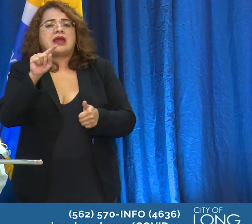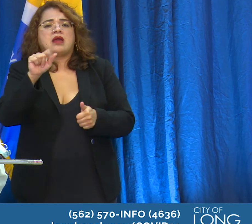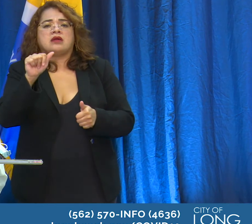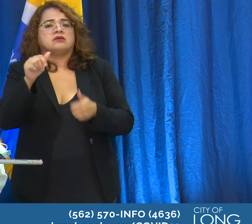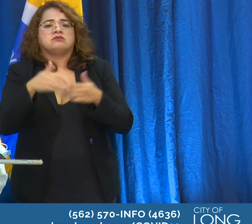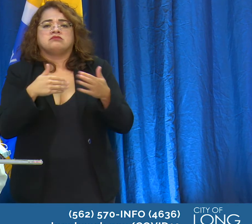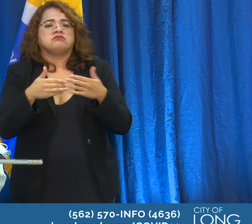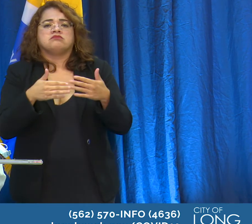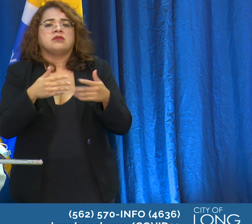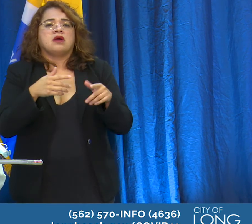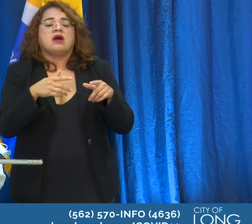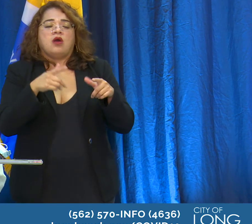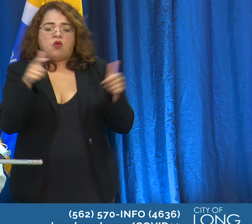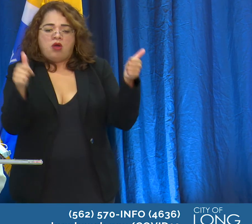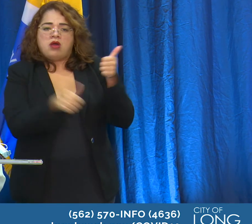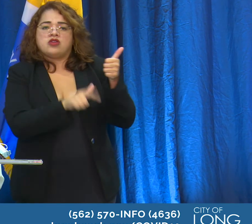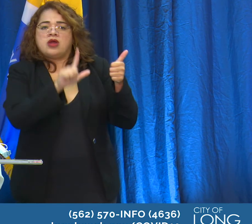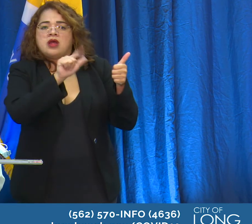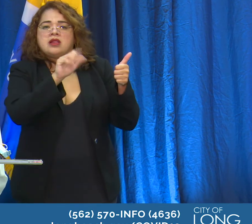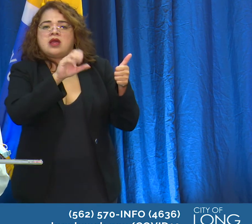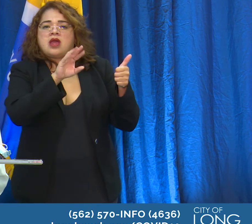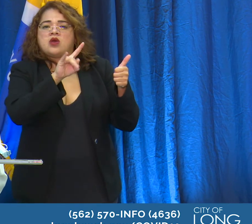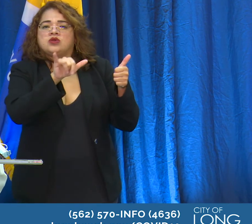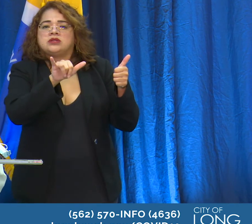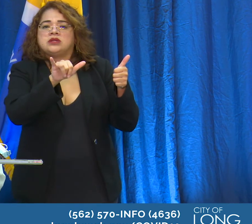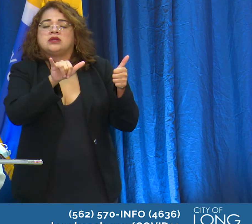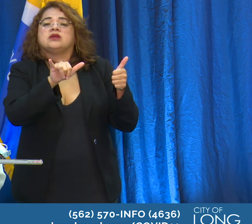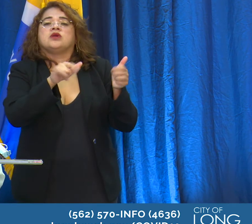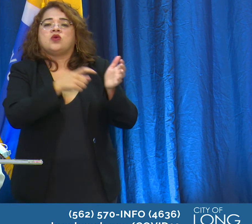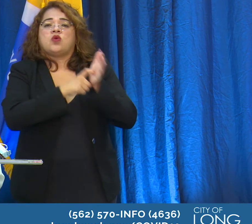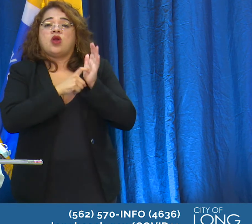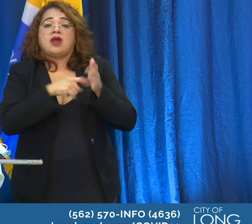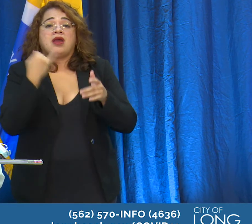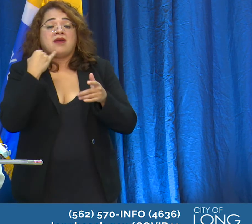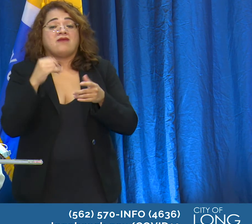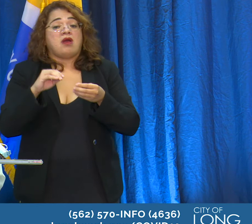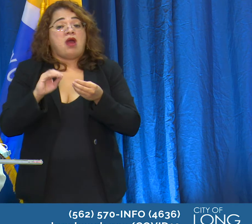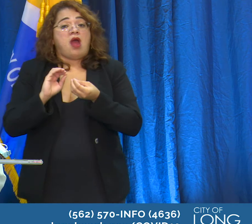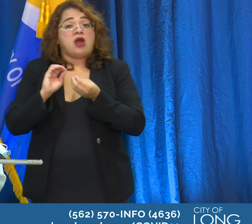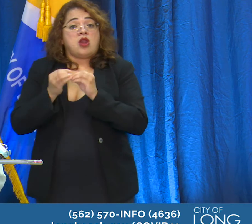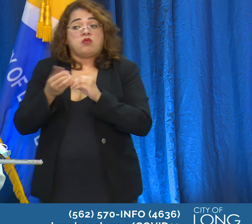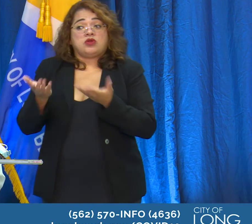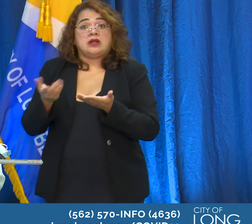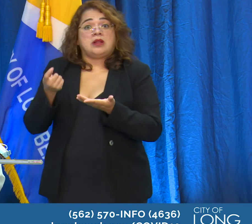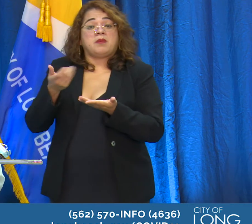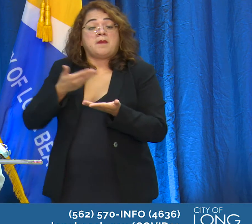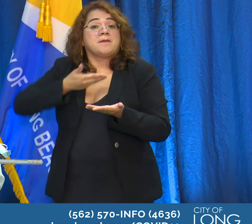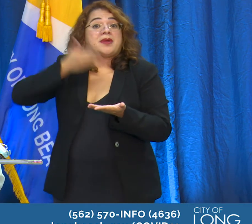So, our K-12 schools will require that all of LA County is off the monitoring list for two weeks.